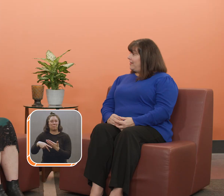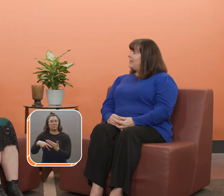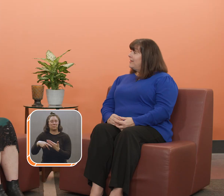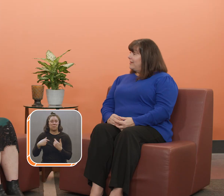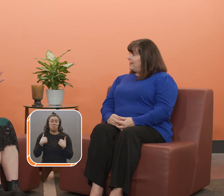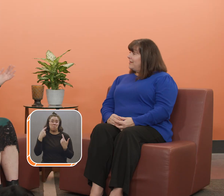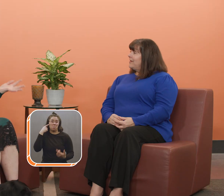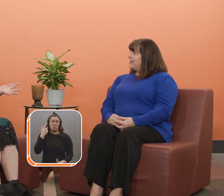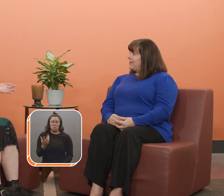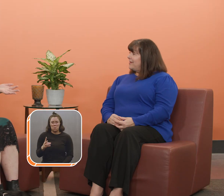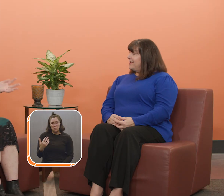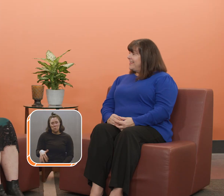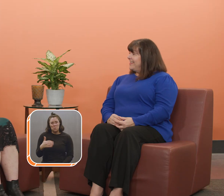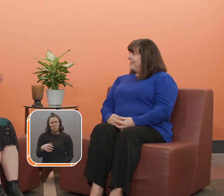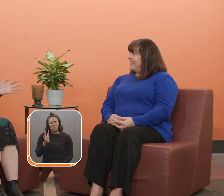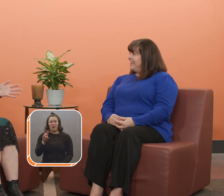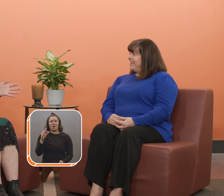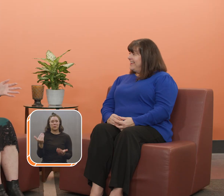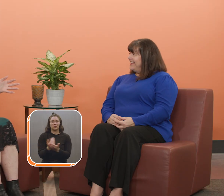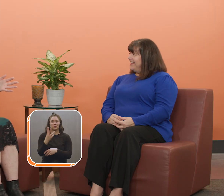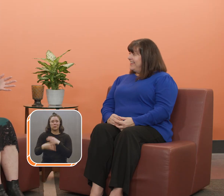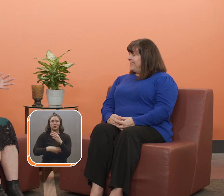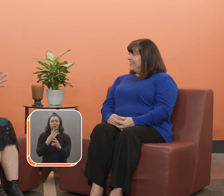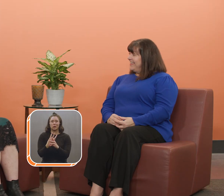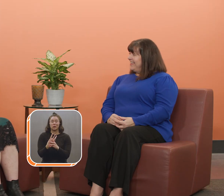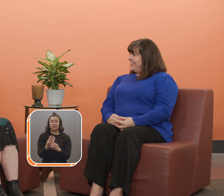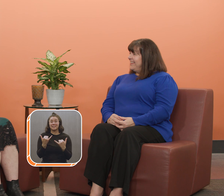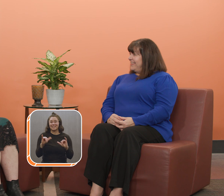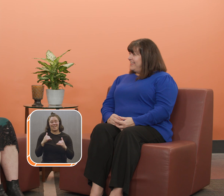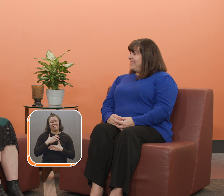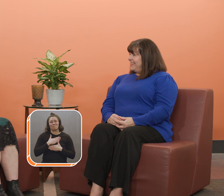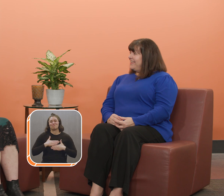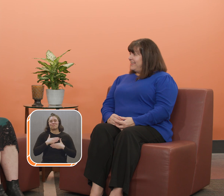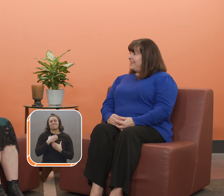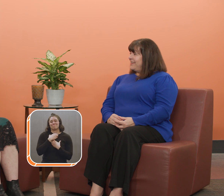So I was like, wow, this is a whole new world, it's still what I'm really passionate about,